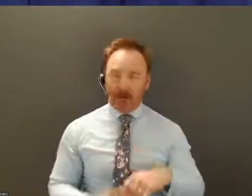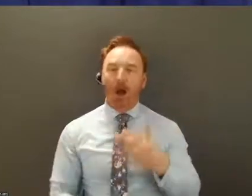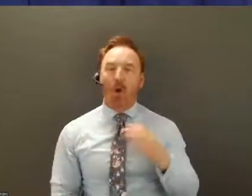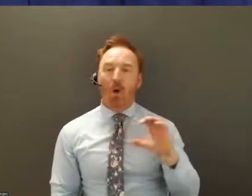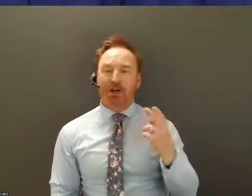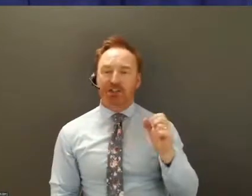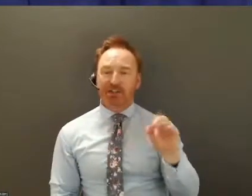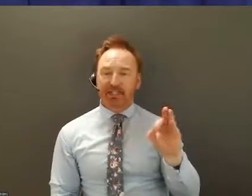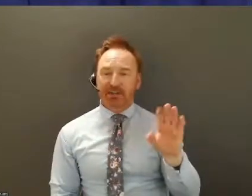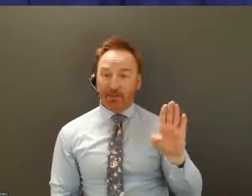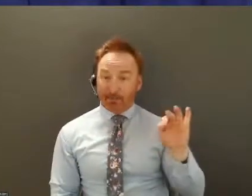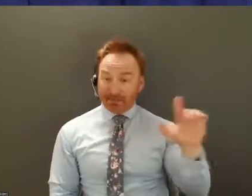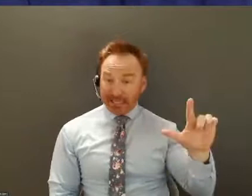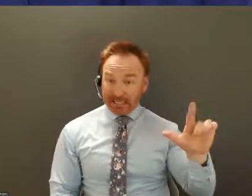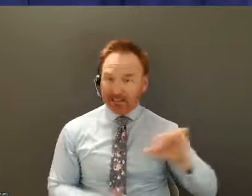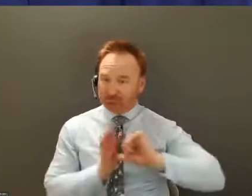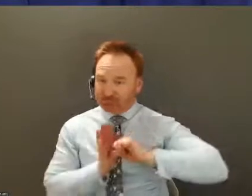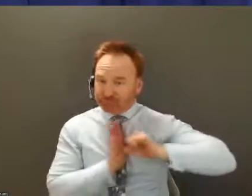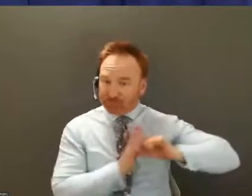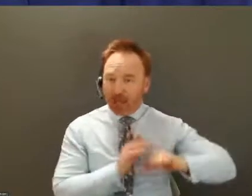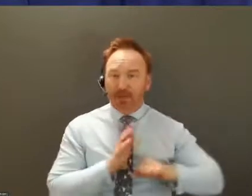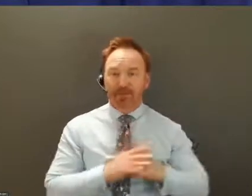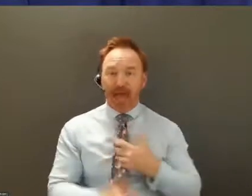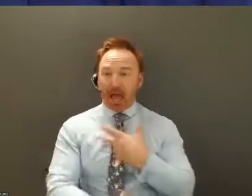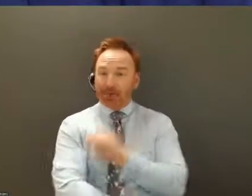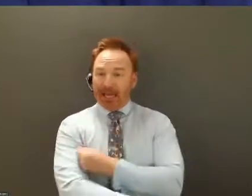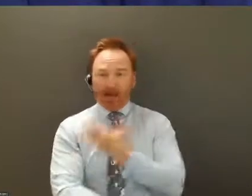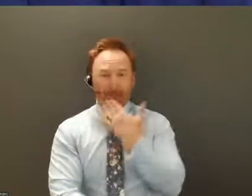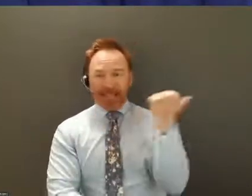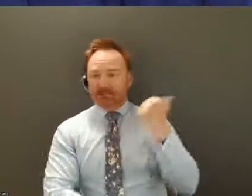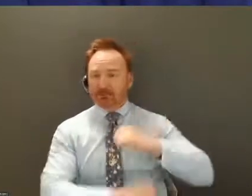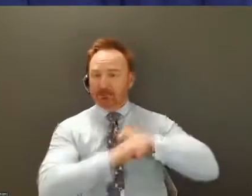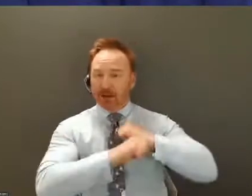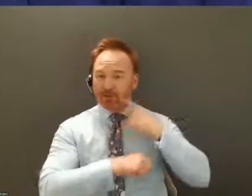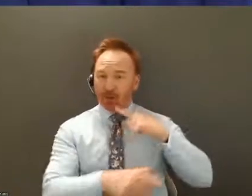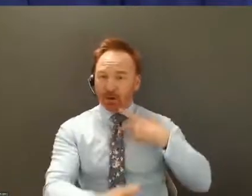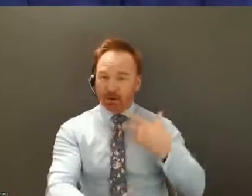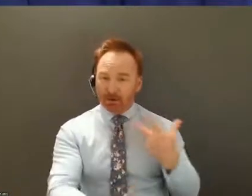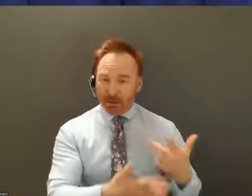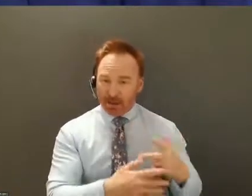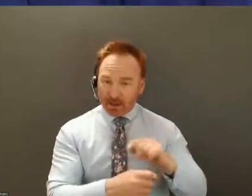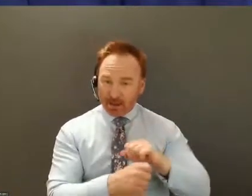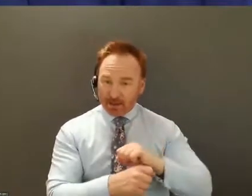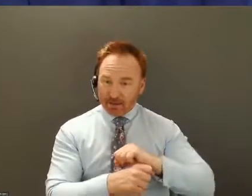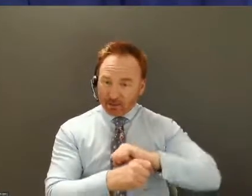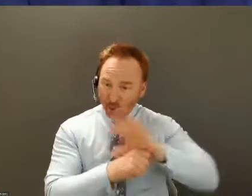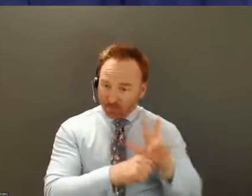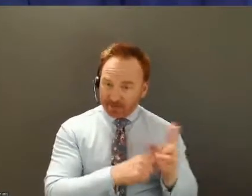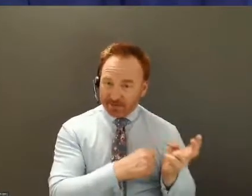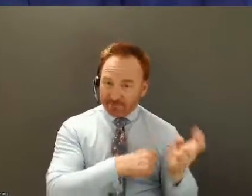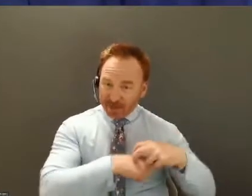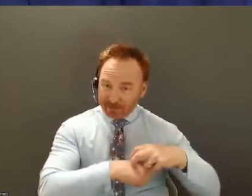remember for the last year and a half testing has been accessible from every health centre or